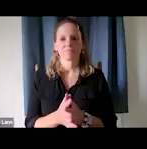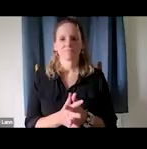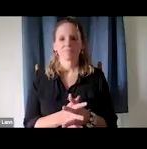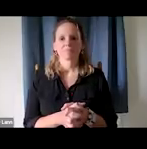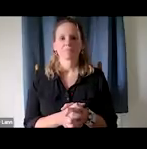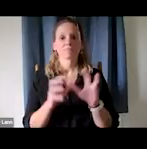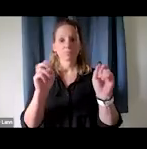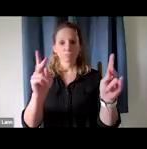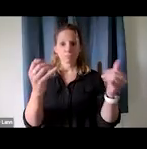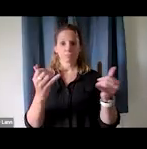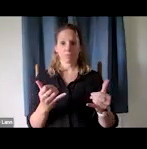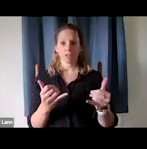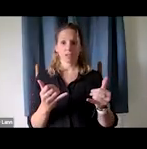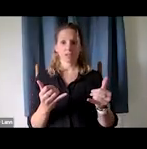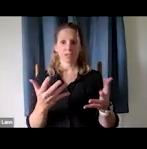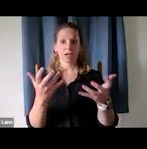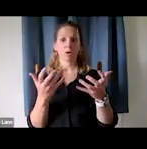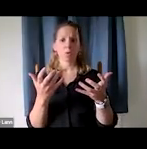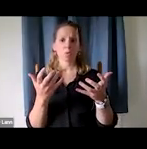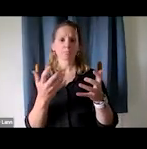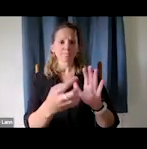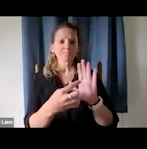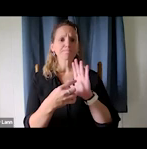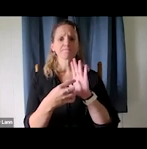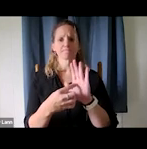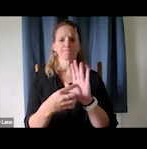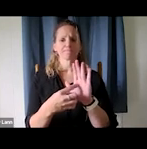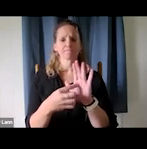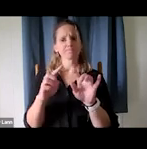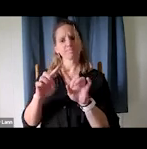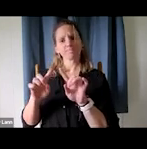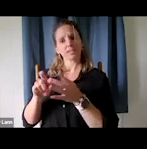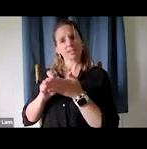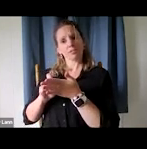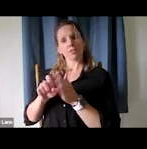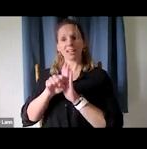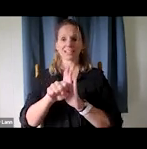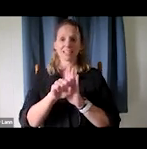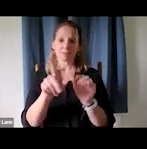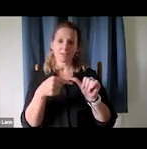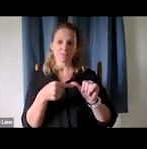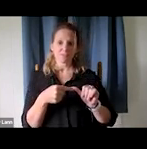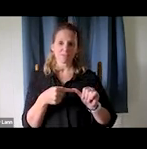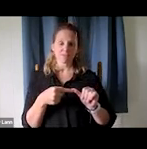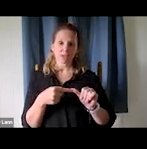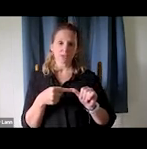All right, so now I wanted to present a couple of writing samples. So the first writing sample,